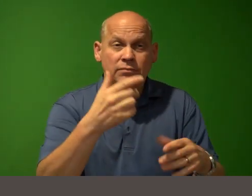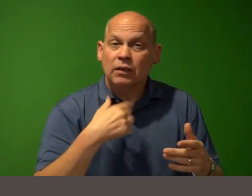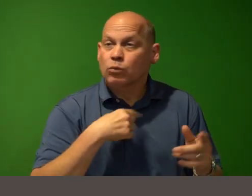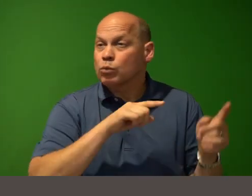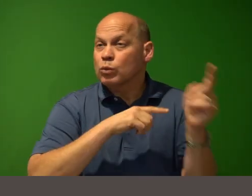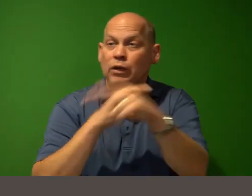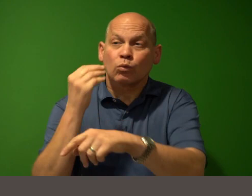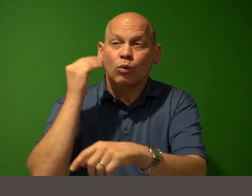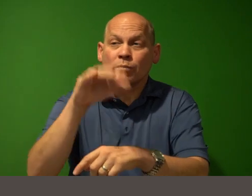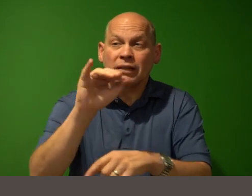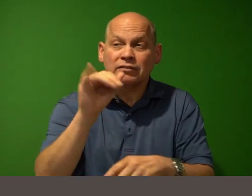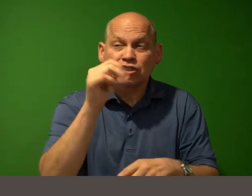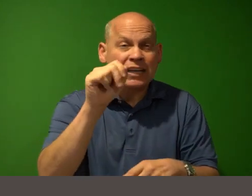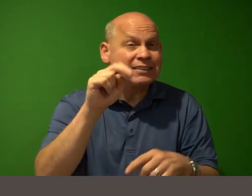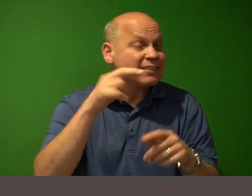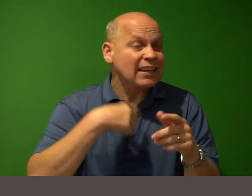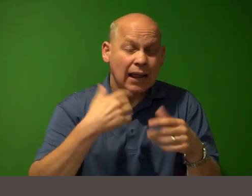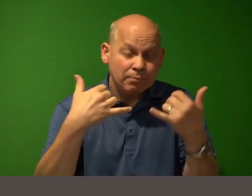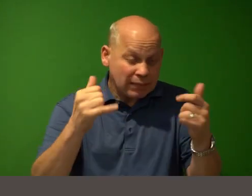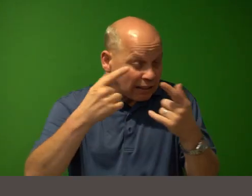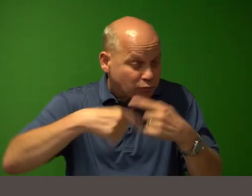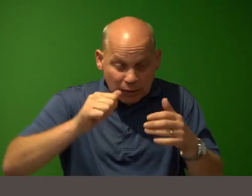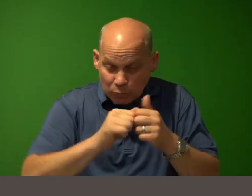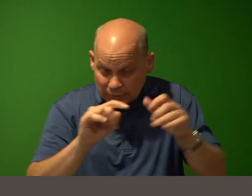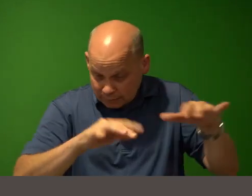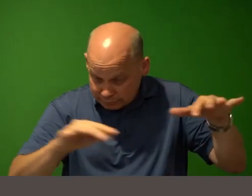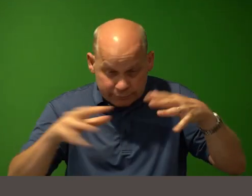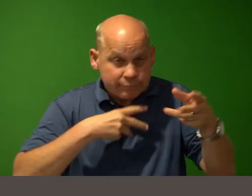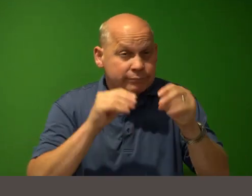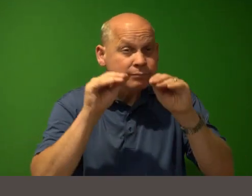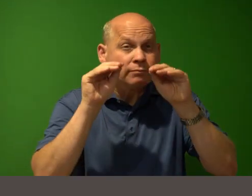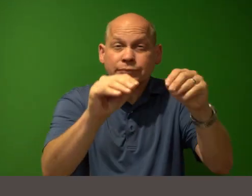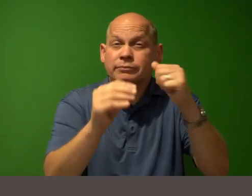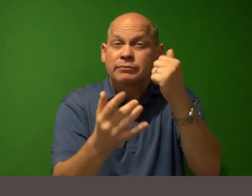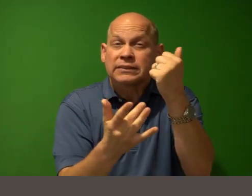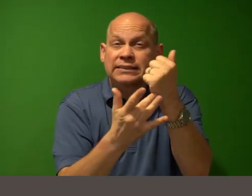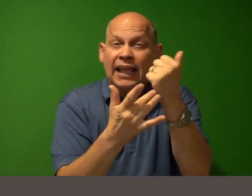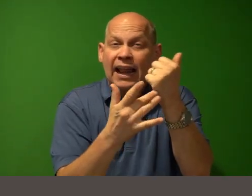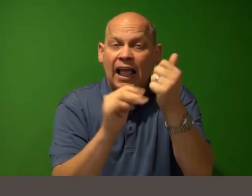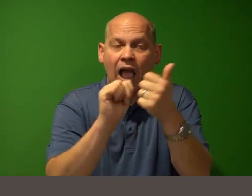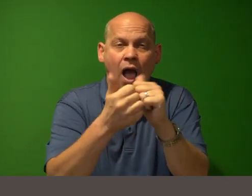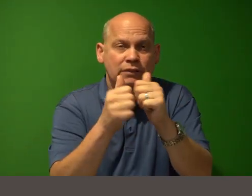I played around with it. I entered a technology competition, the Association of Management